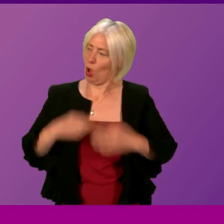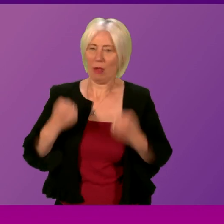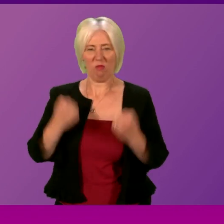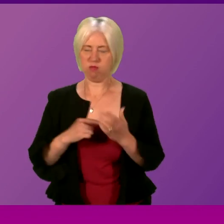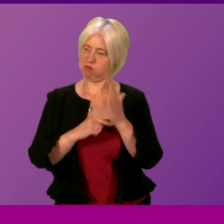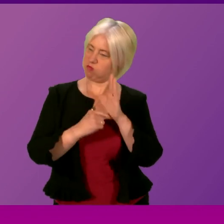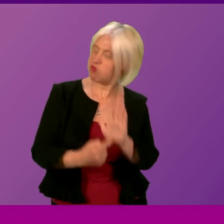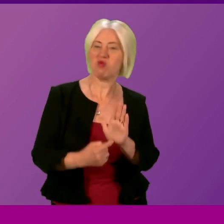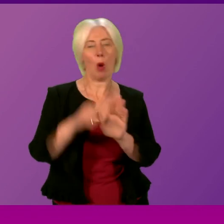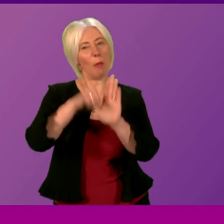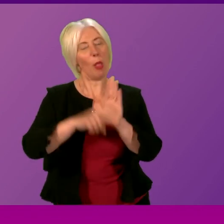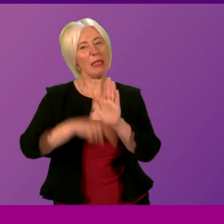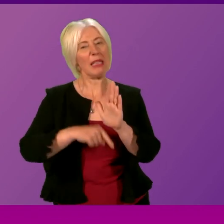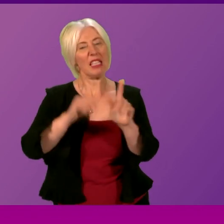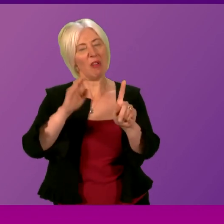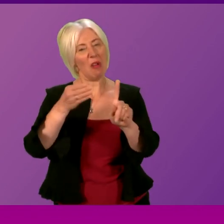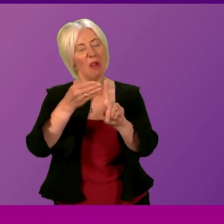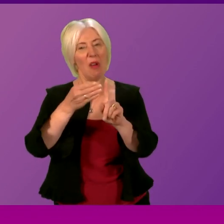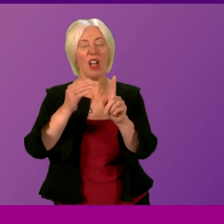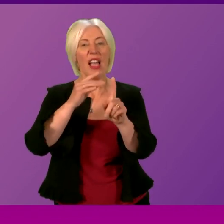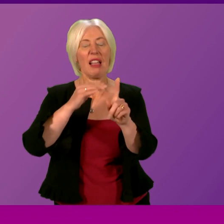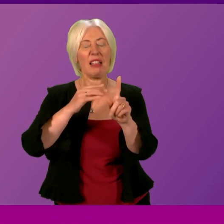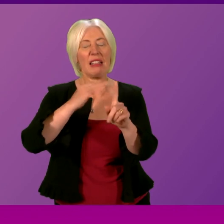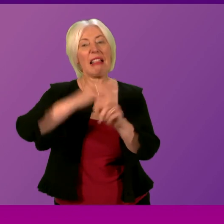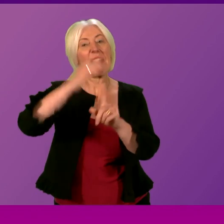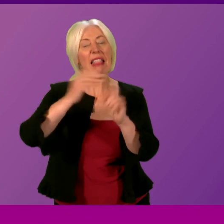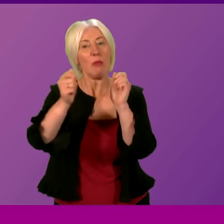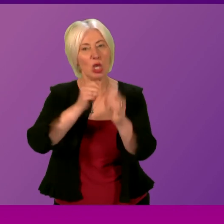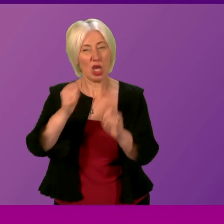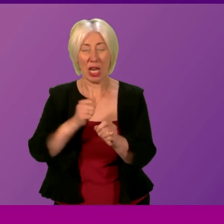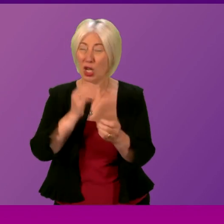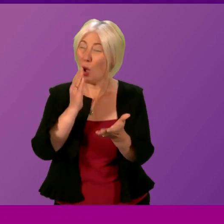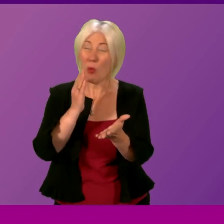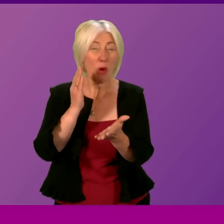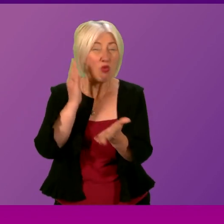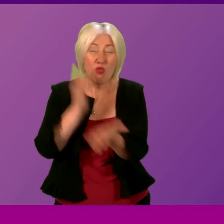but those same policies keep disintegrating on contact with reality. A just transition